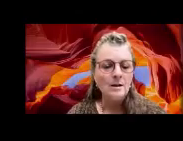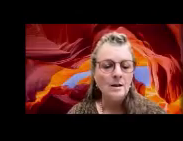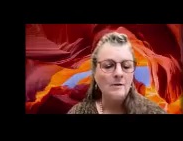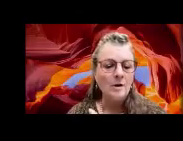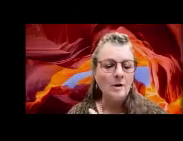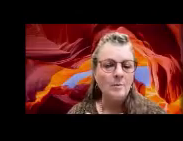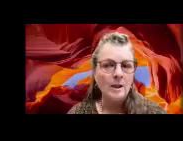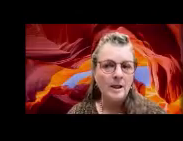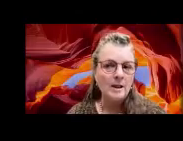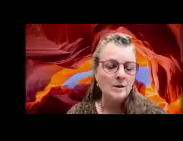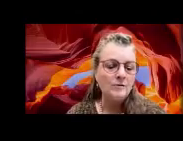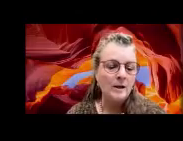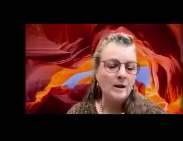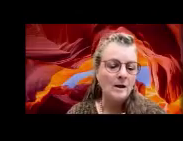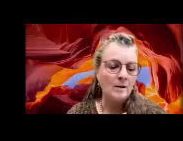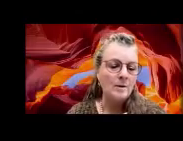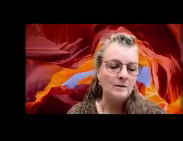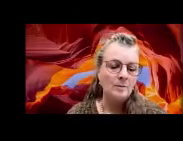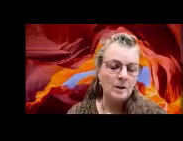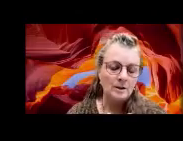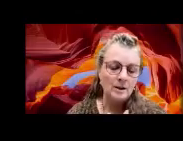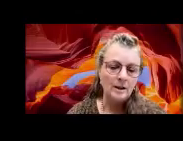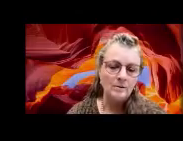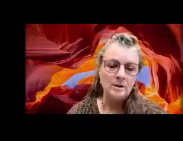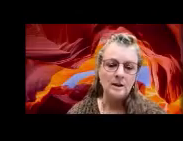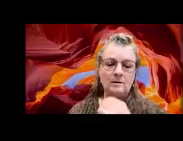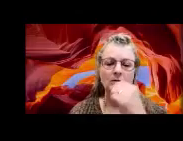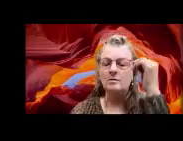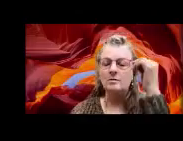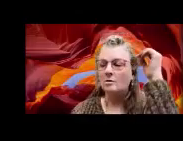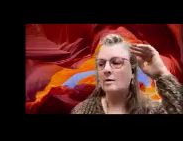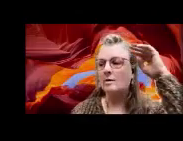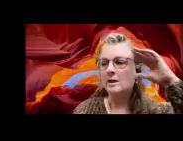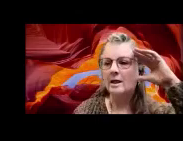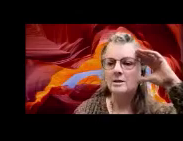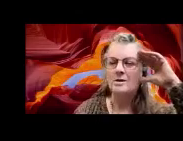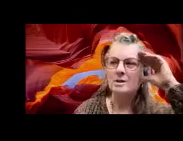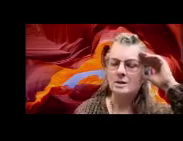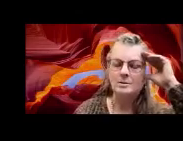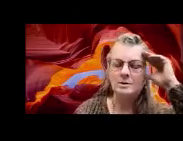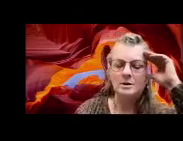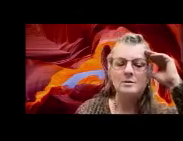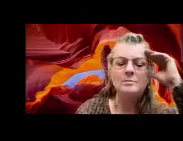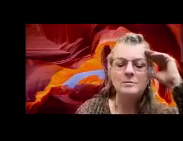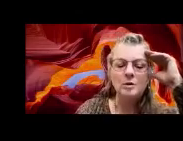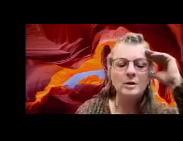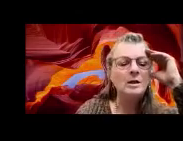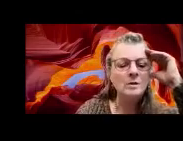not for all, but like that's a very common developmental delay was like no, no development delays. Oh, except toileting was